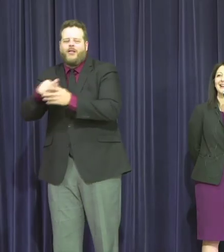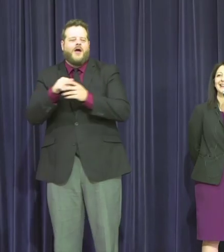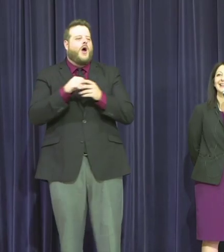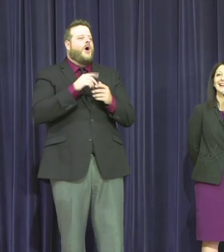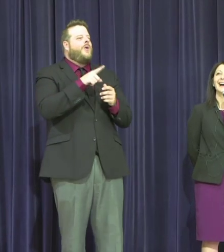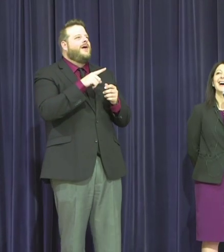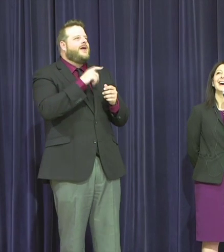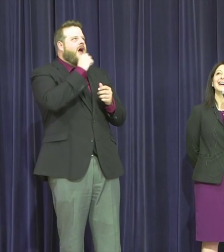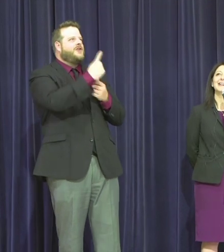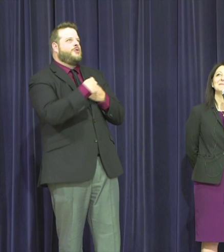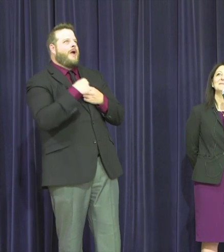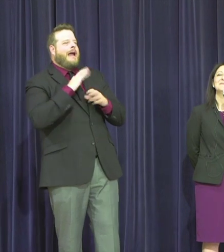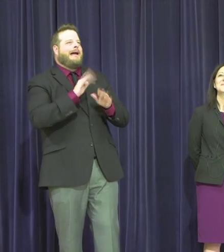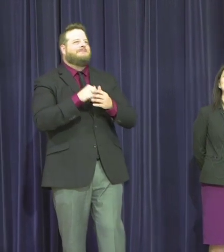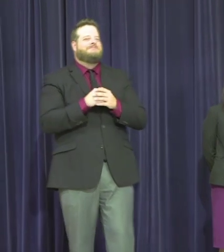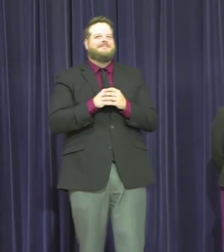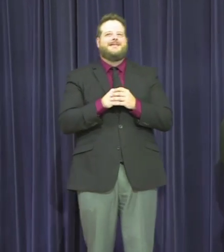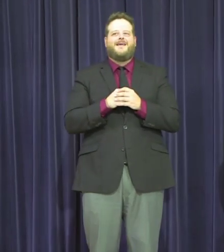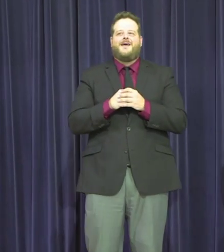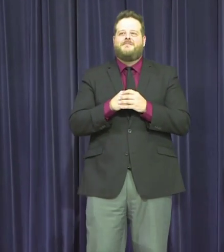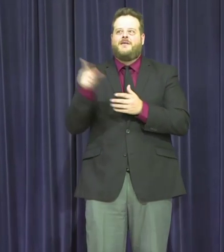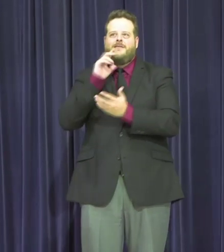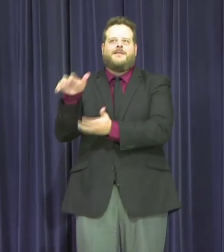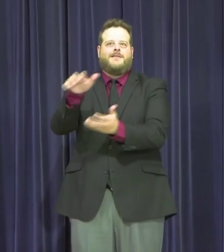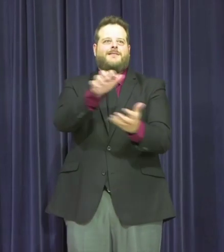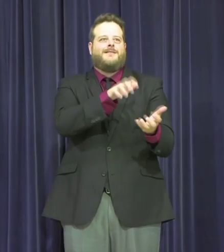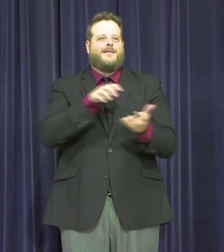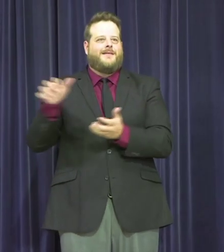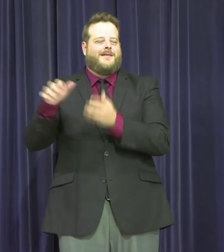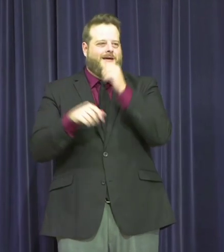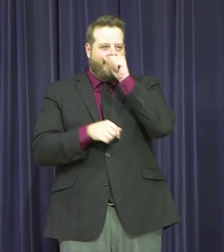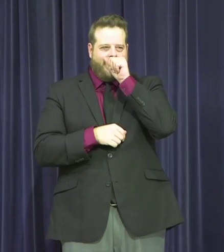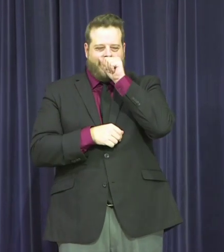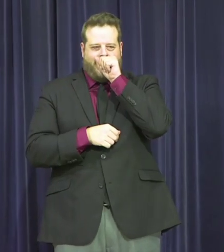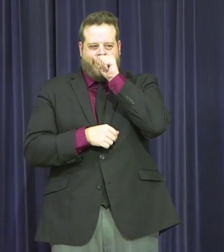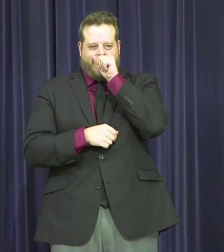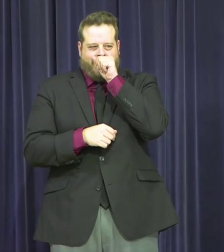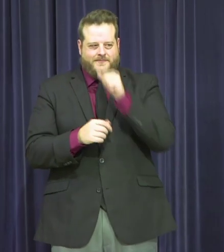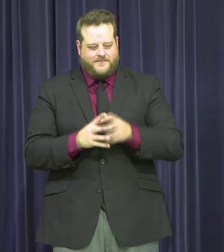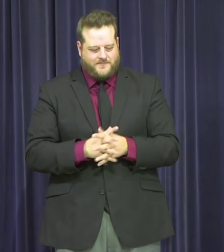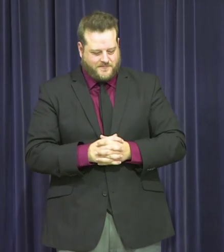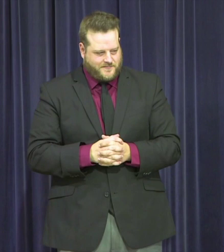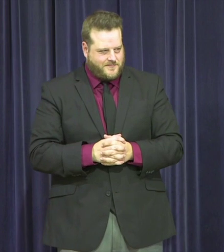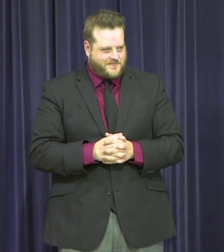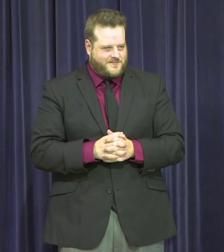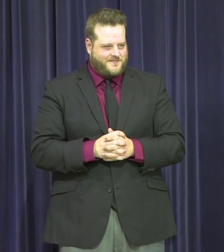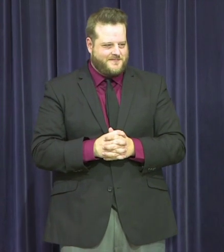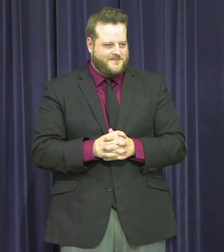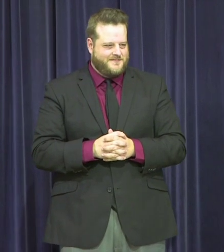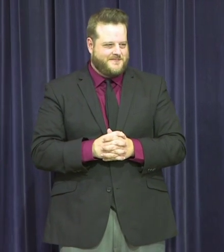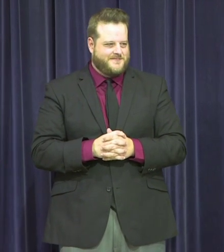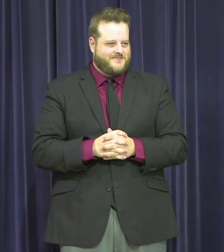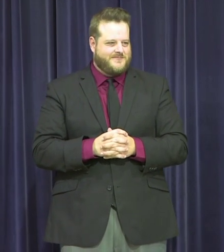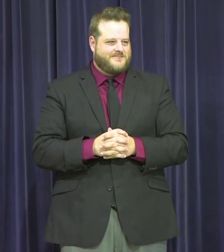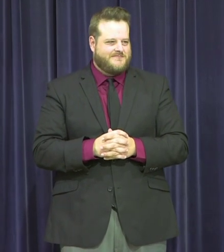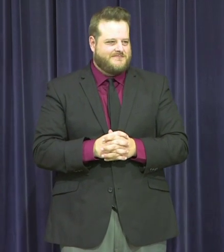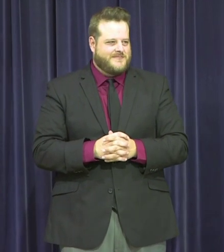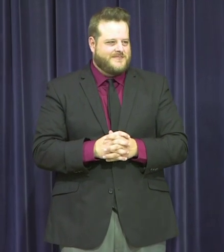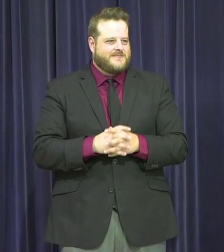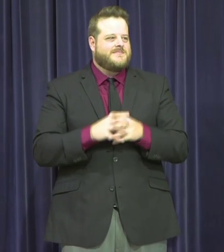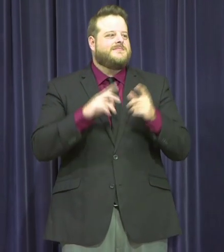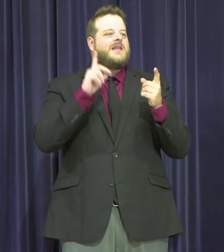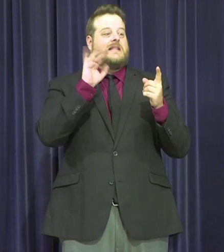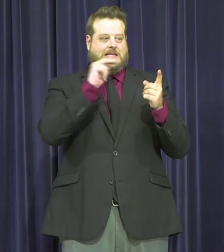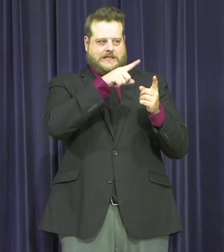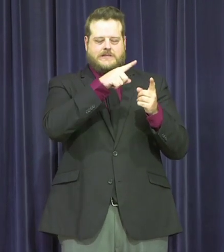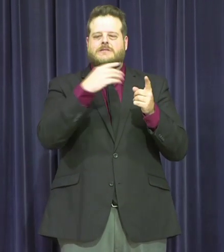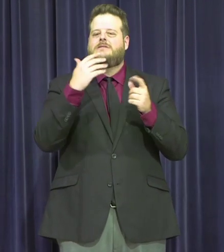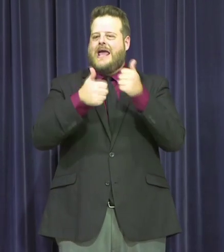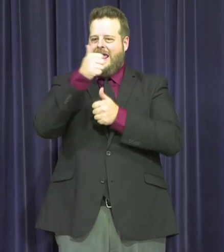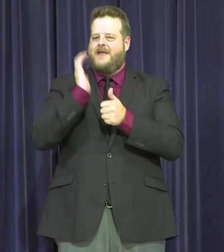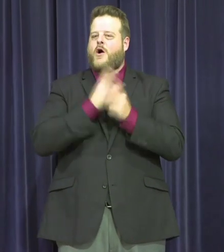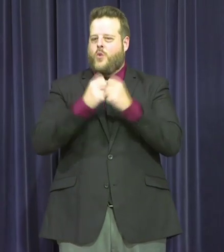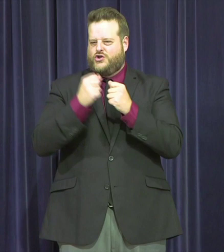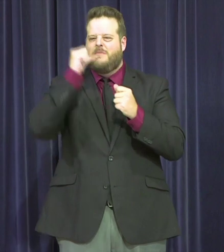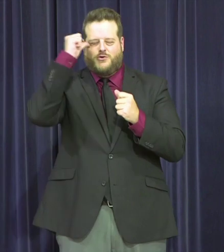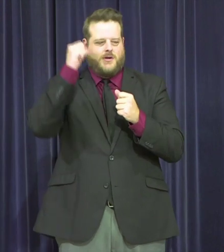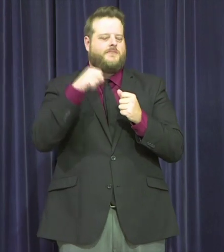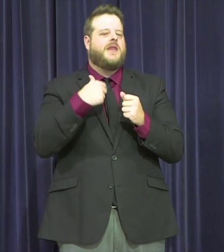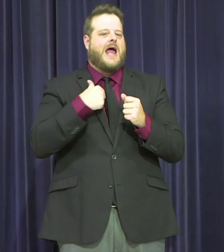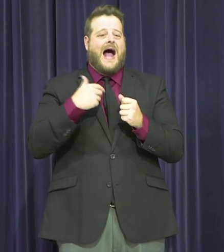Not that you’re prying… Ben, who’s going to be head of our lead shop (unintelligible) saw this yesterday. I carry around tea bags